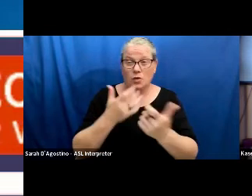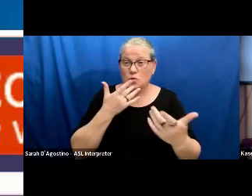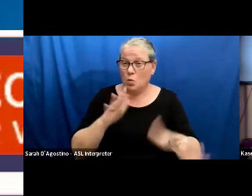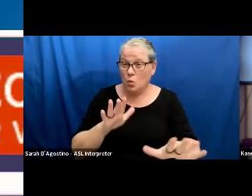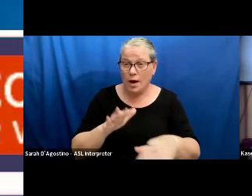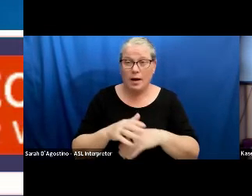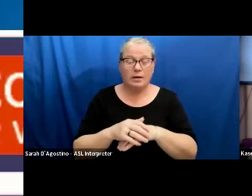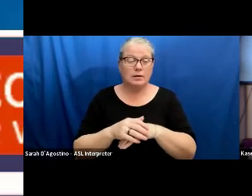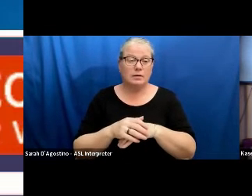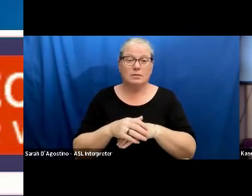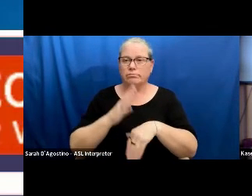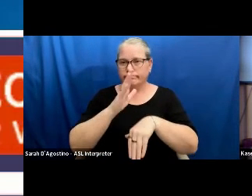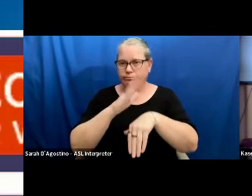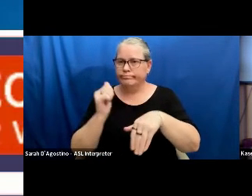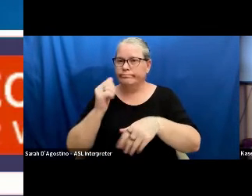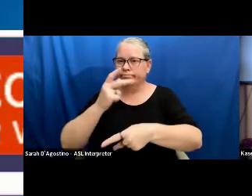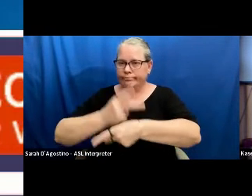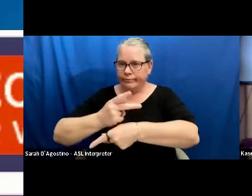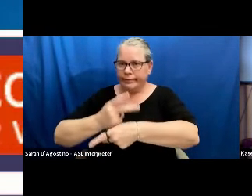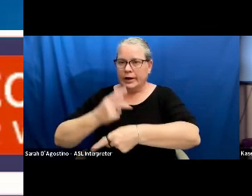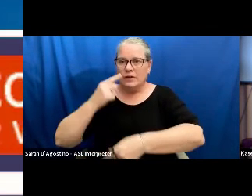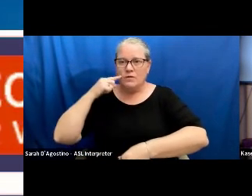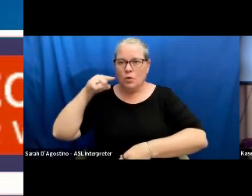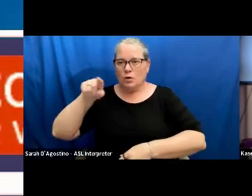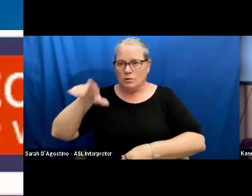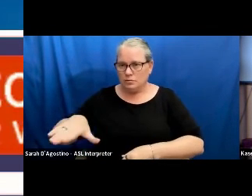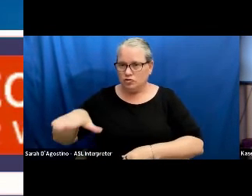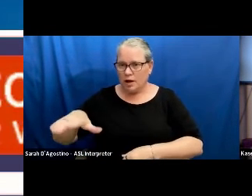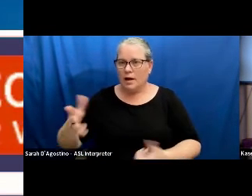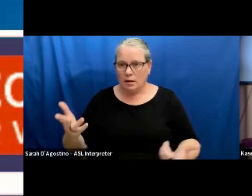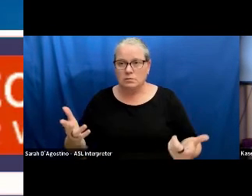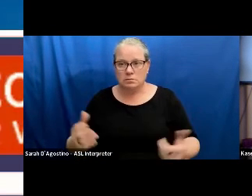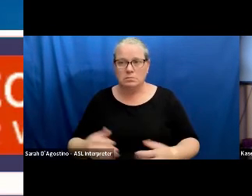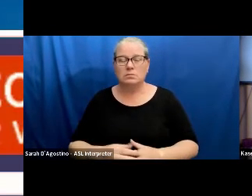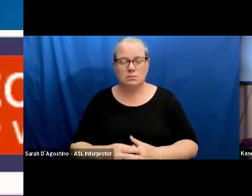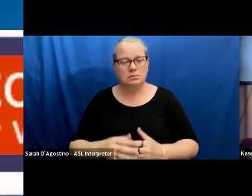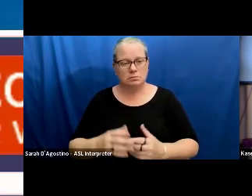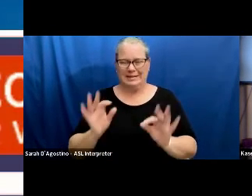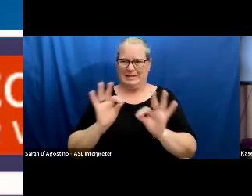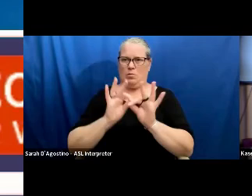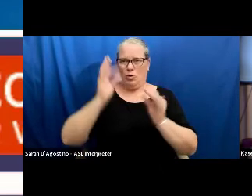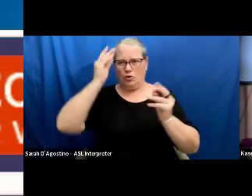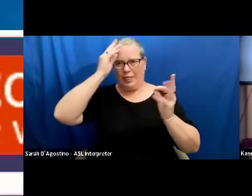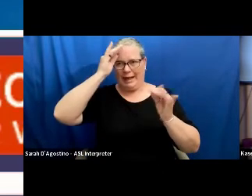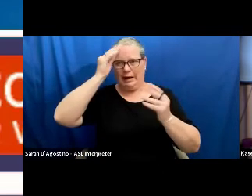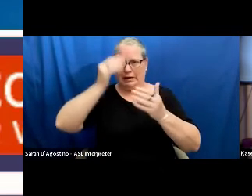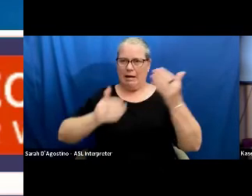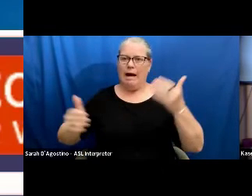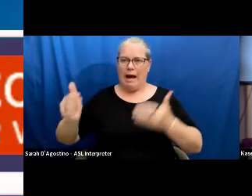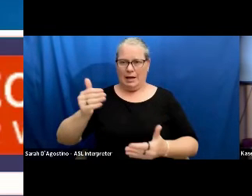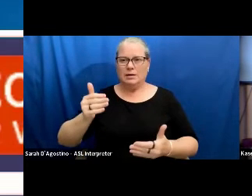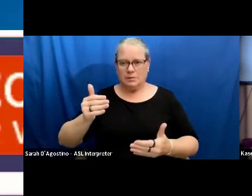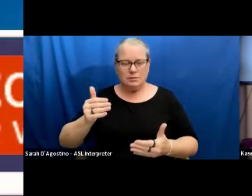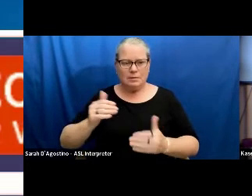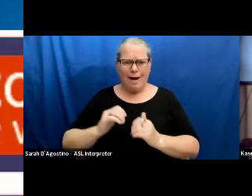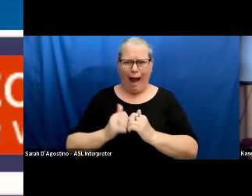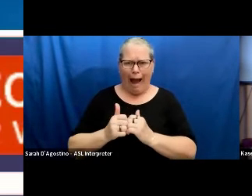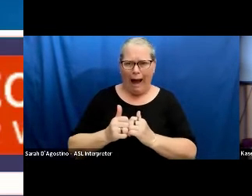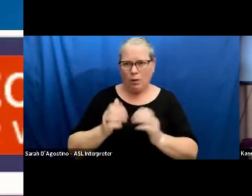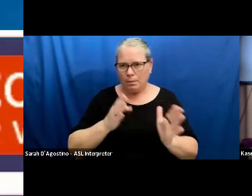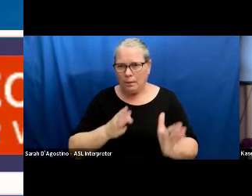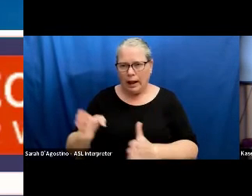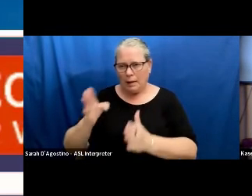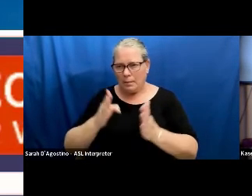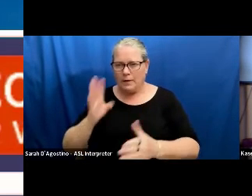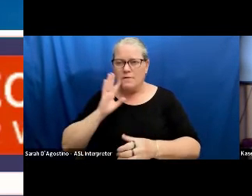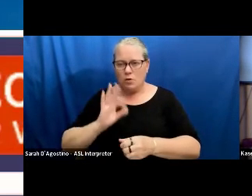secure child care it's another reason to really think through how you are going to be voting um